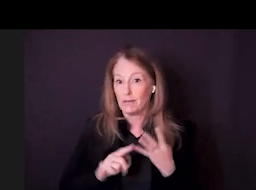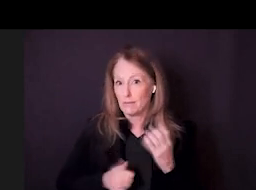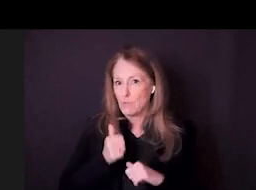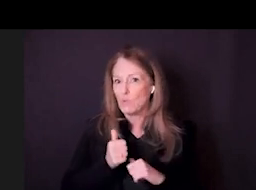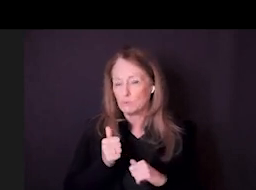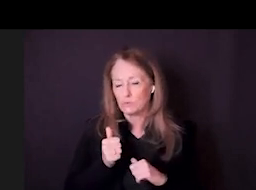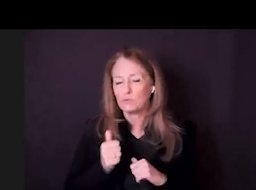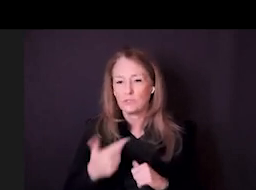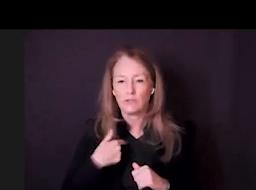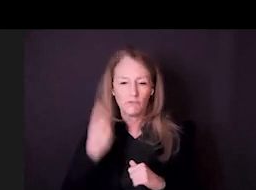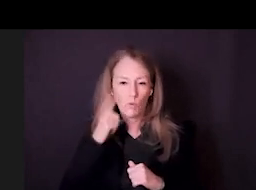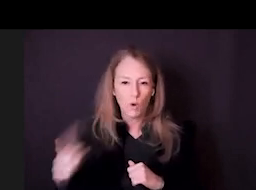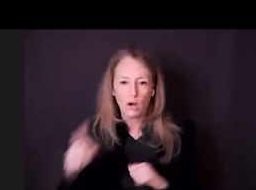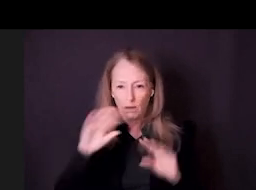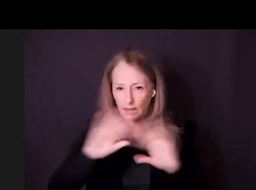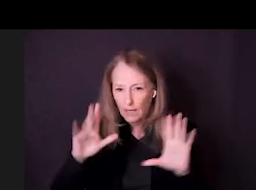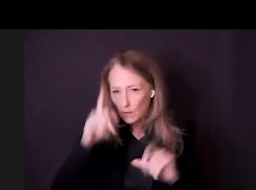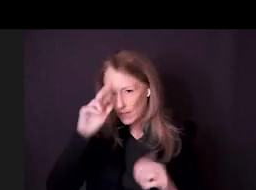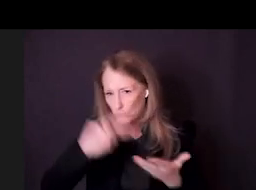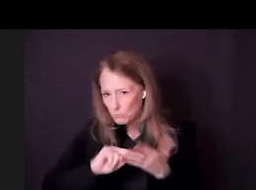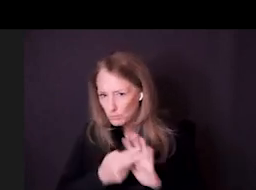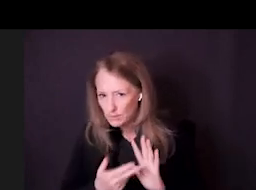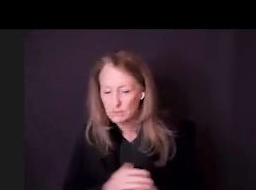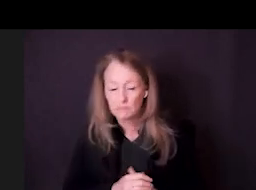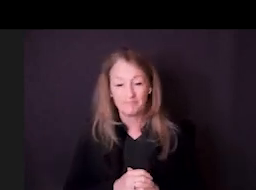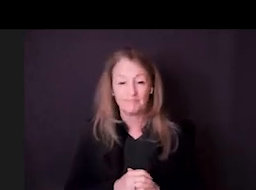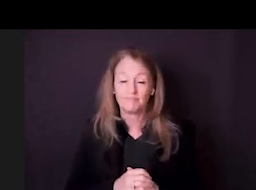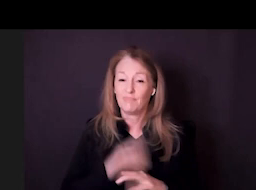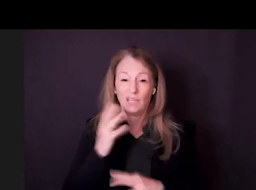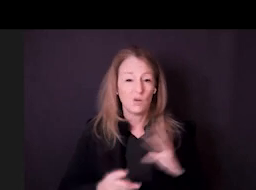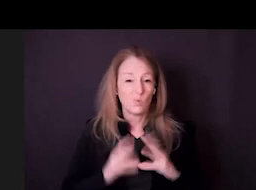OF PURPOSE. IN A WORLD WHERE THERE IS SO MUCH PAIN, ANGER